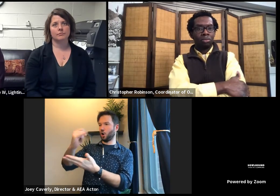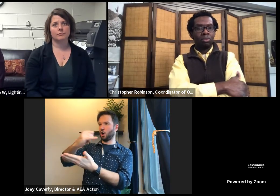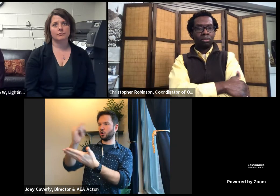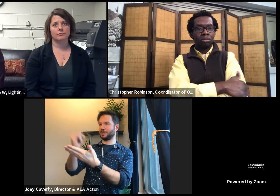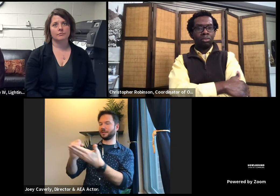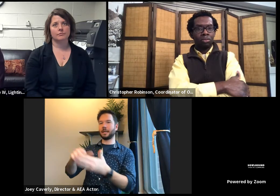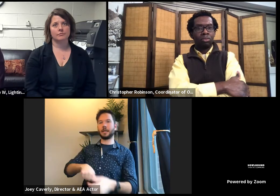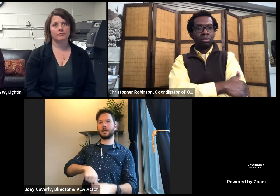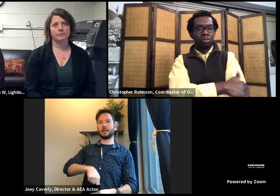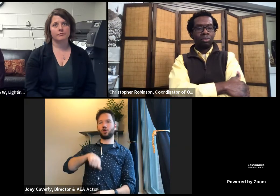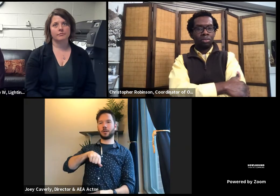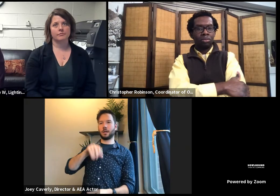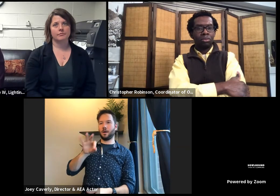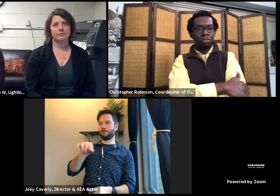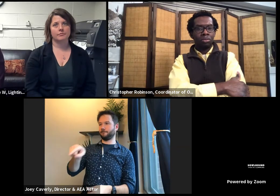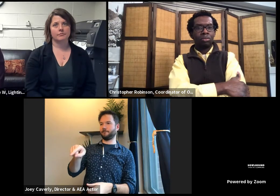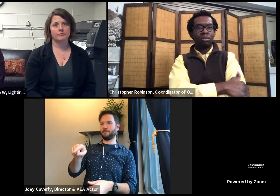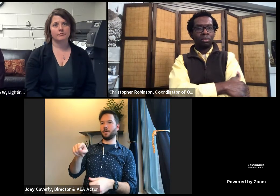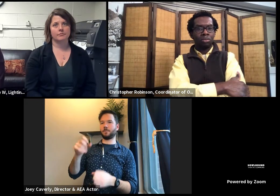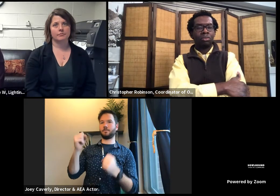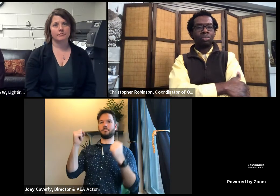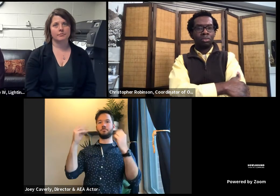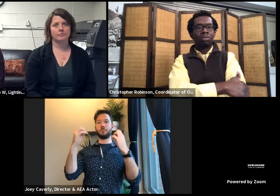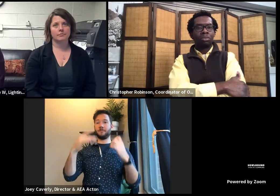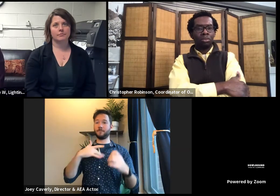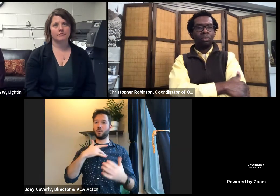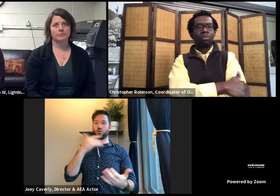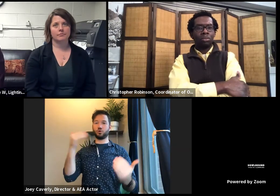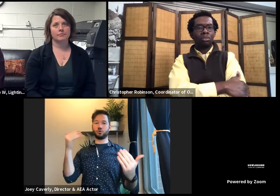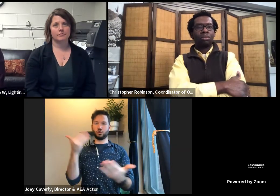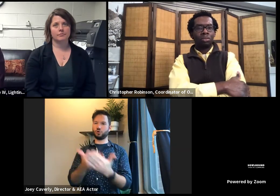again, a DASL will work with that deaf actor on their signing translation.